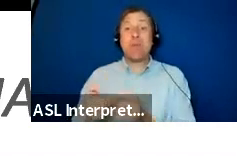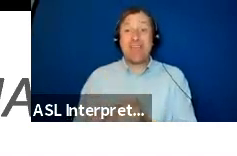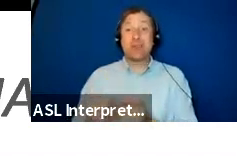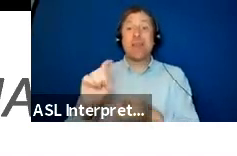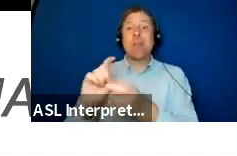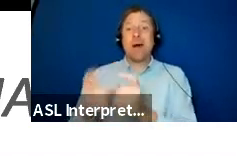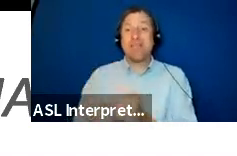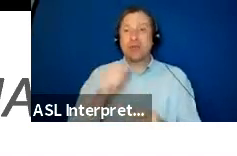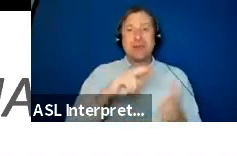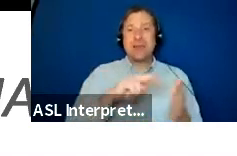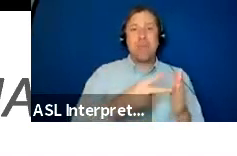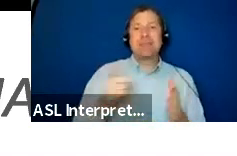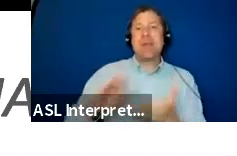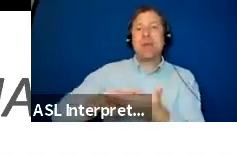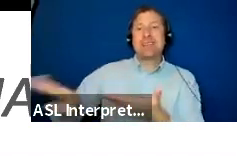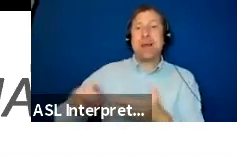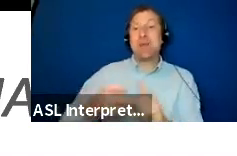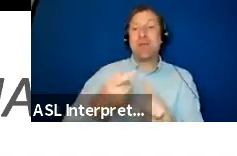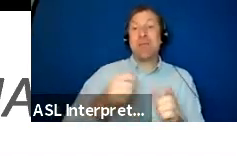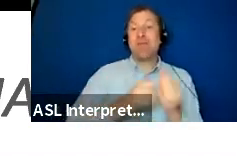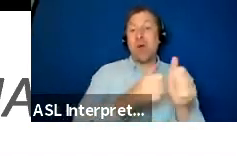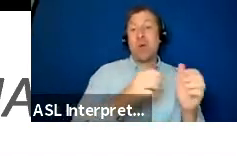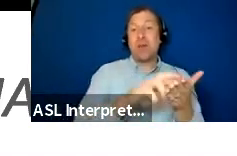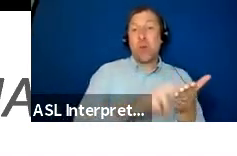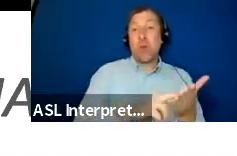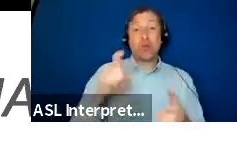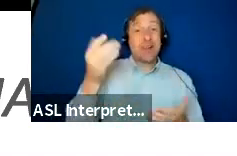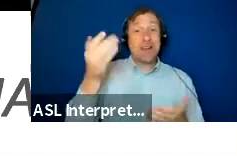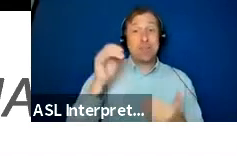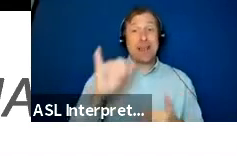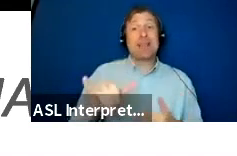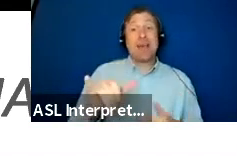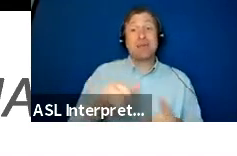It doesn't mean that they will just be exempted. So that's what people should expect with respect to safety protocols.